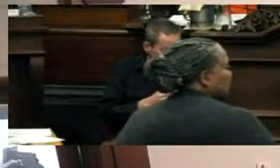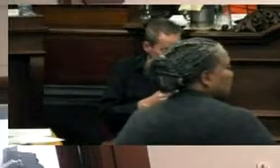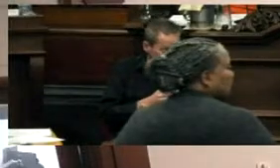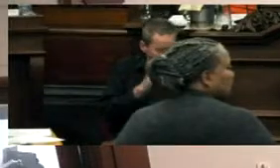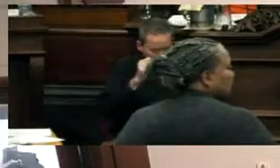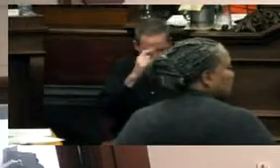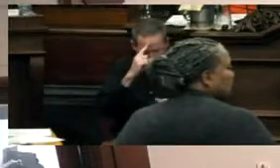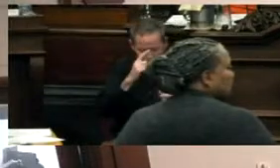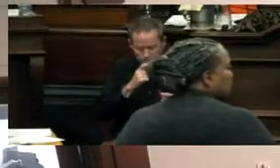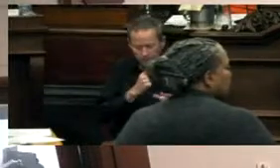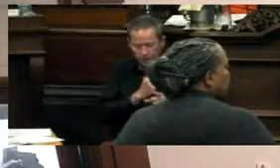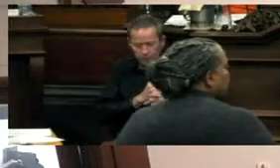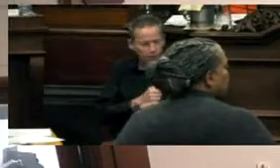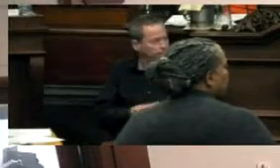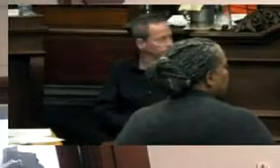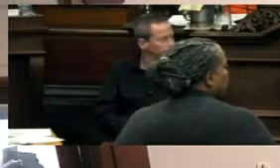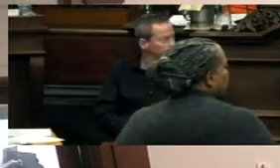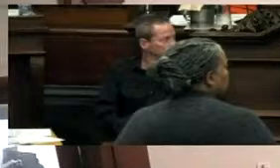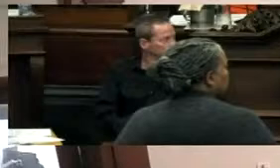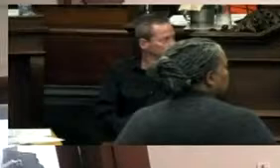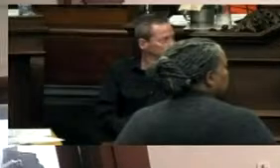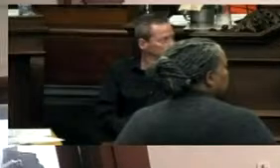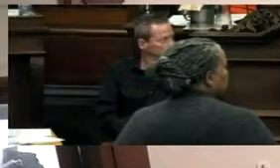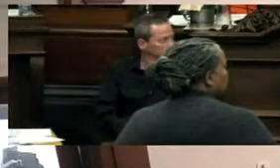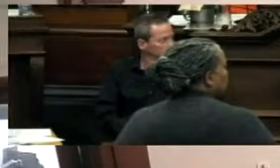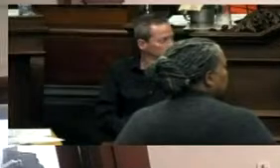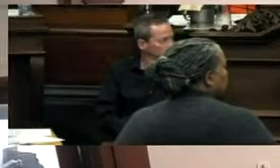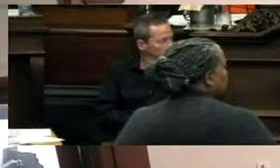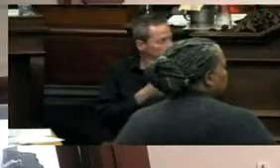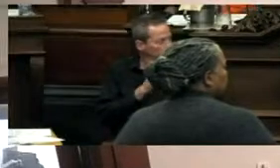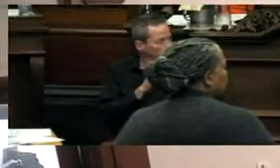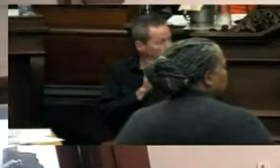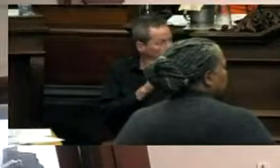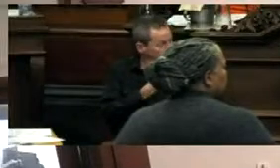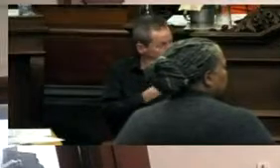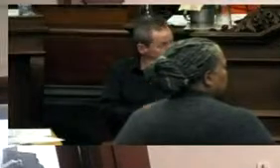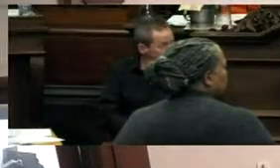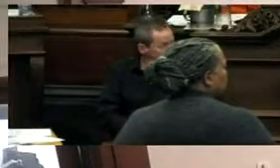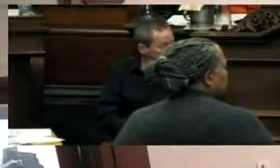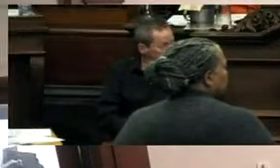it fails, it remains in committee. Is that correct? I